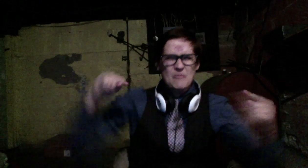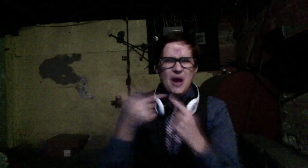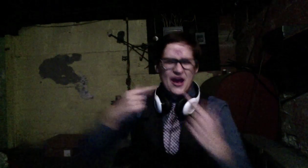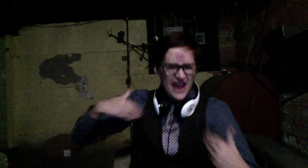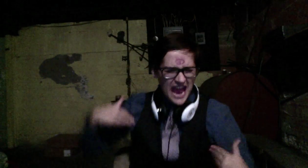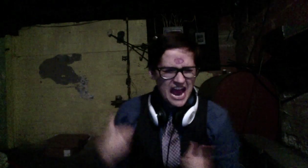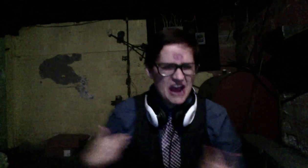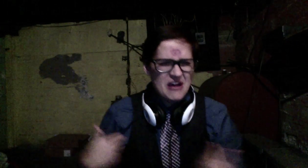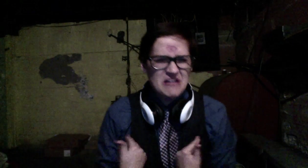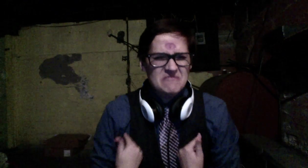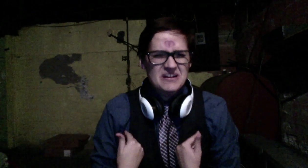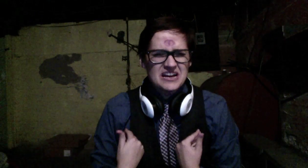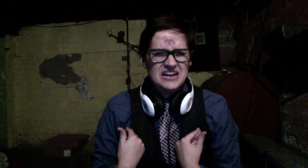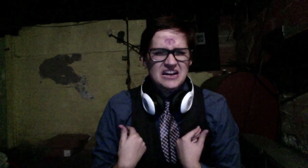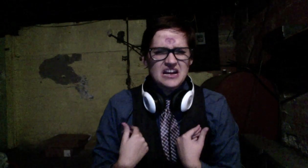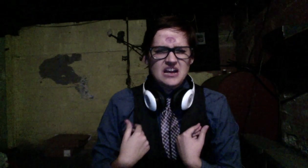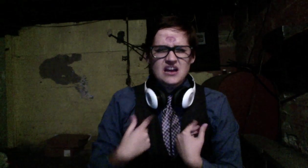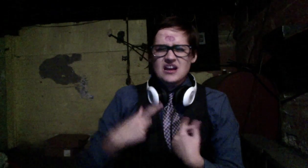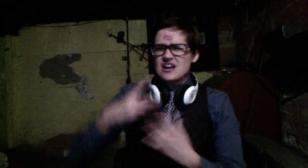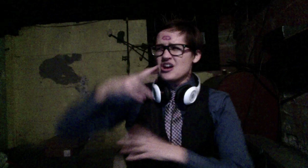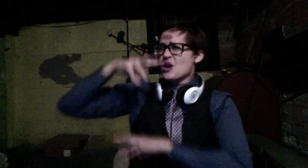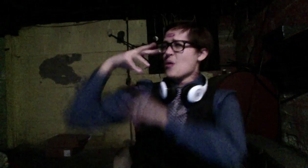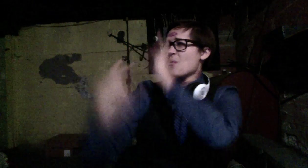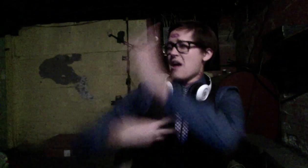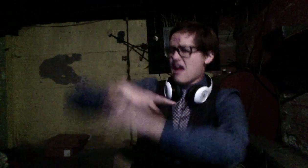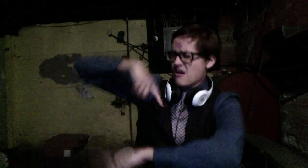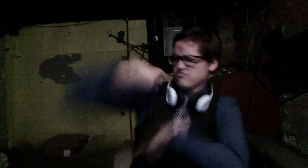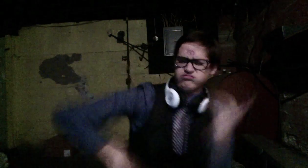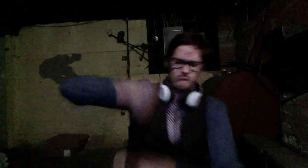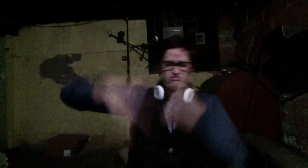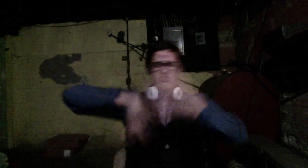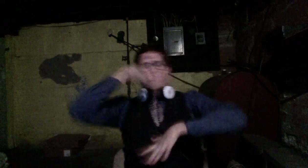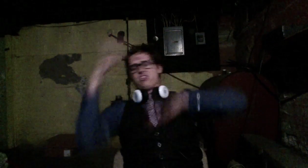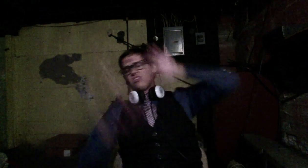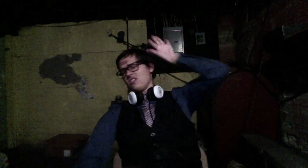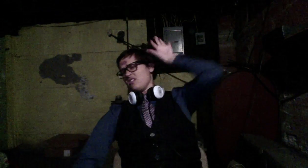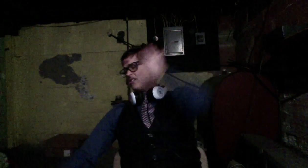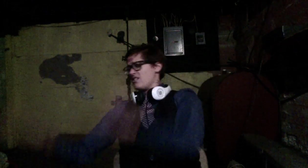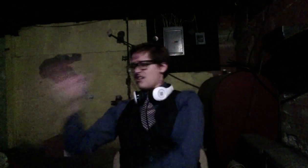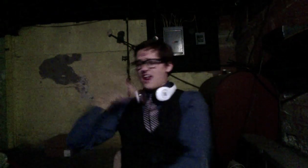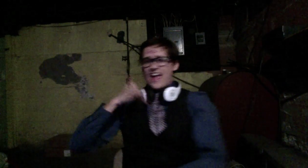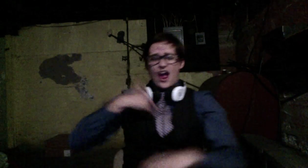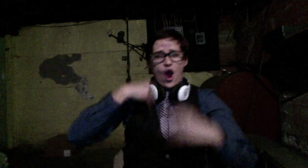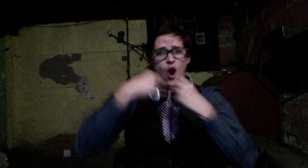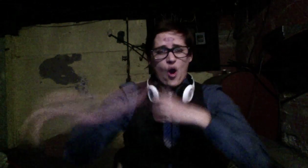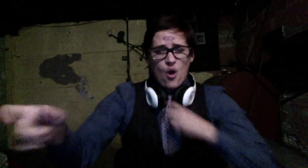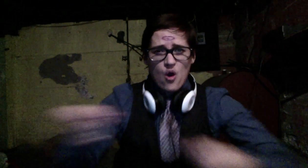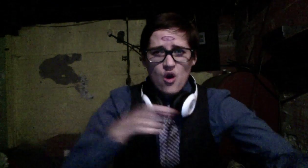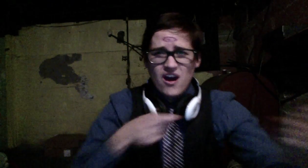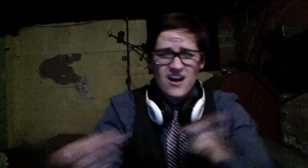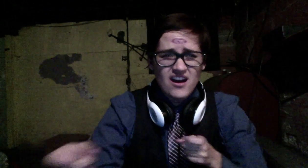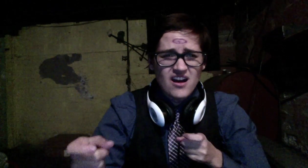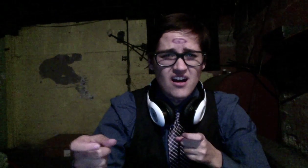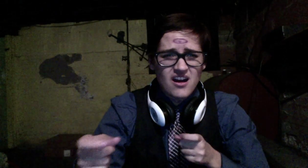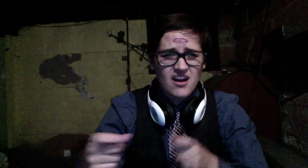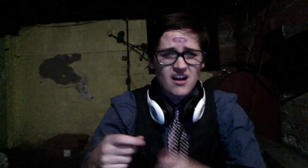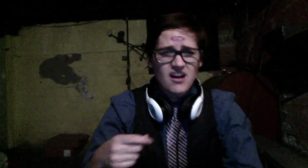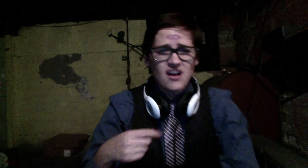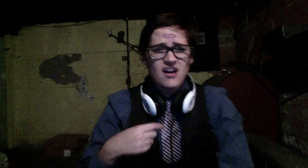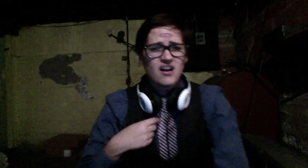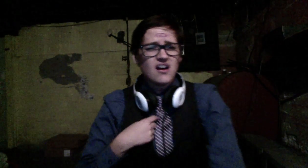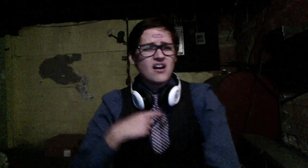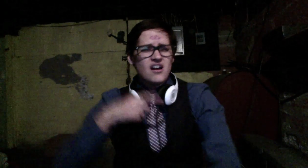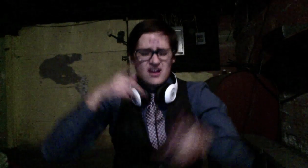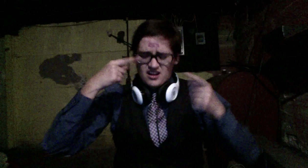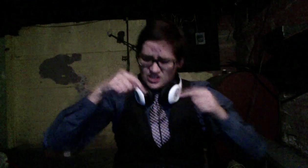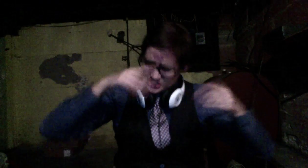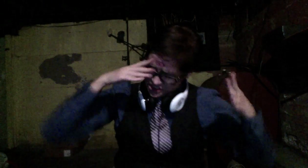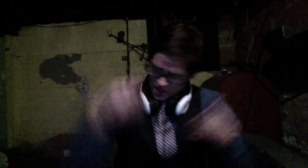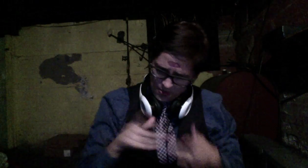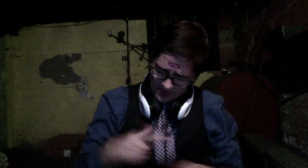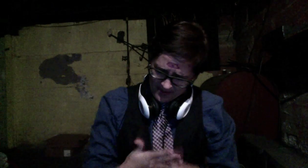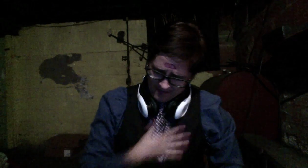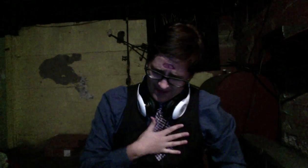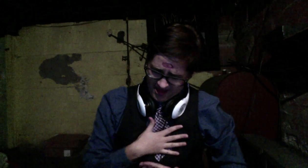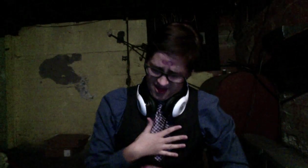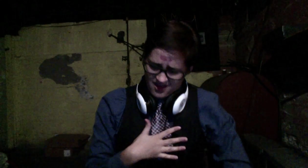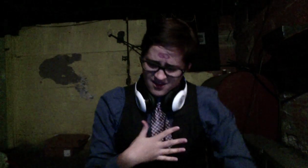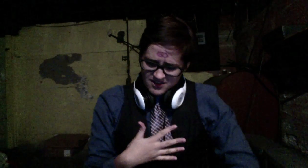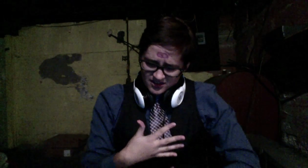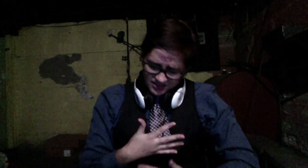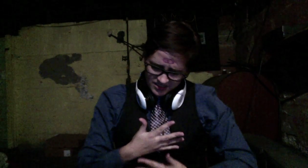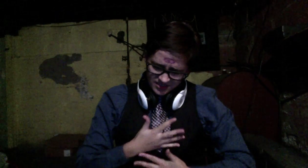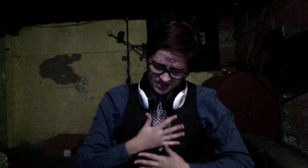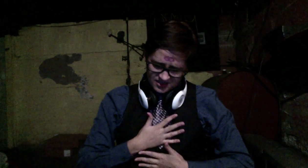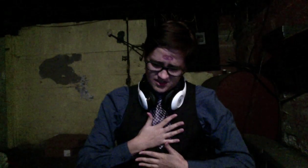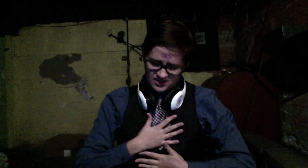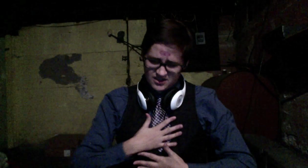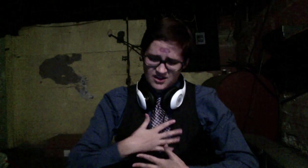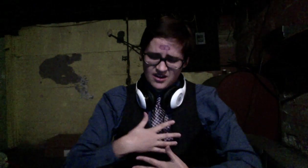PAIN ANIMAL WORLD SPIN I LOSE CONTROL I CONCENTRATE BREATHE BREATHE